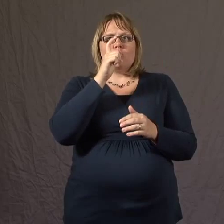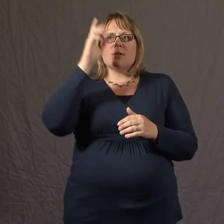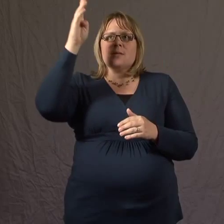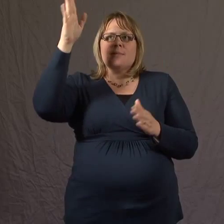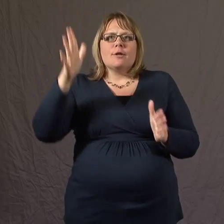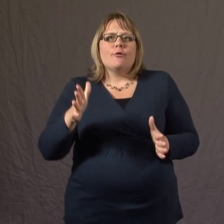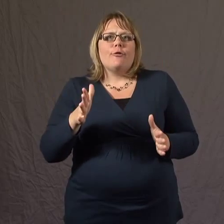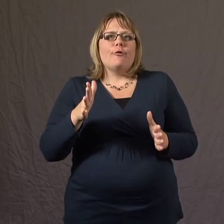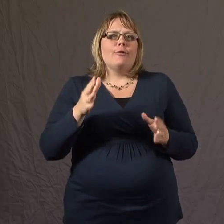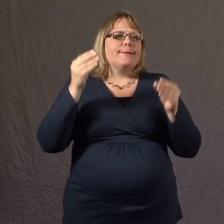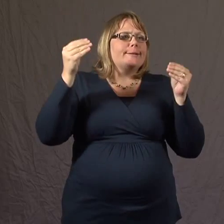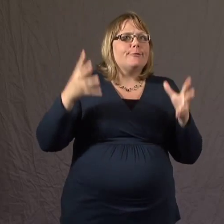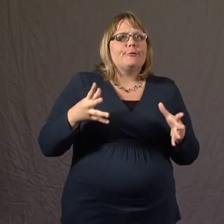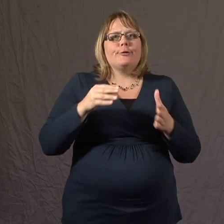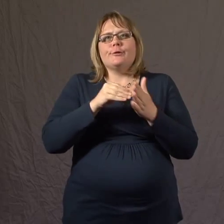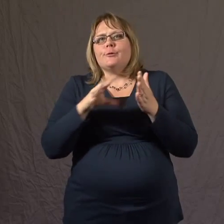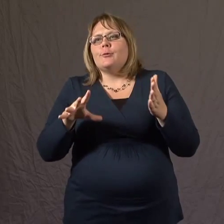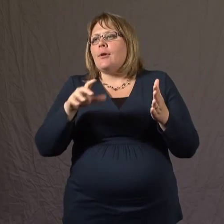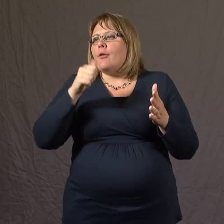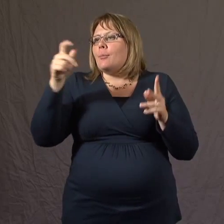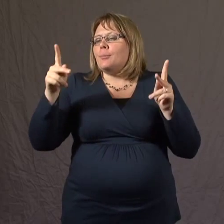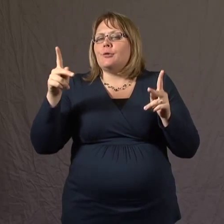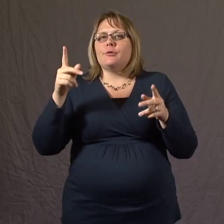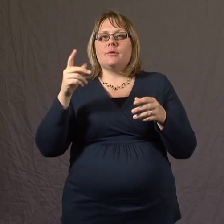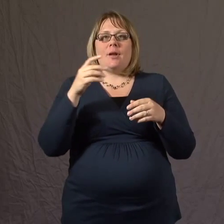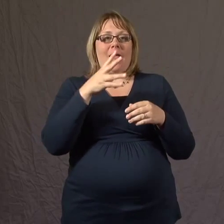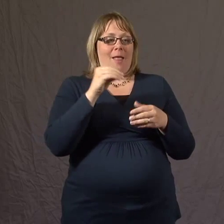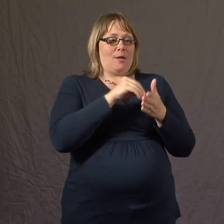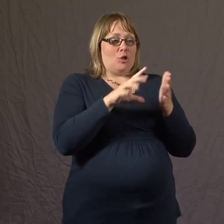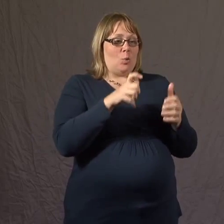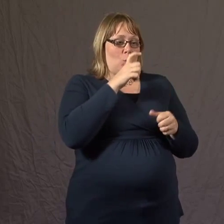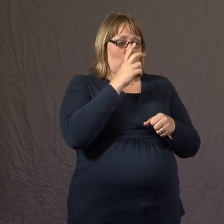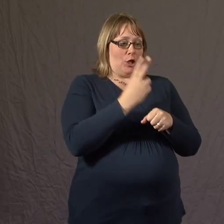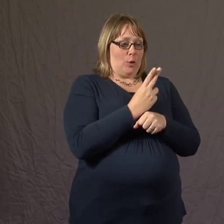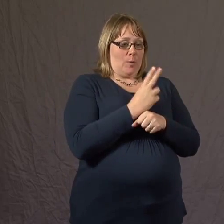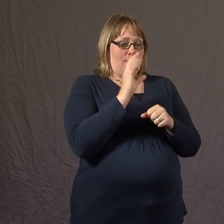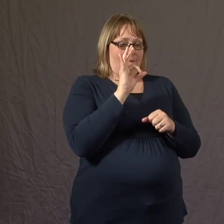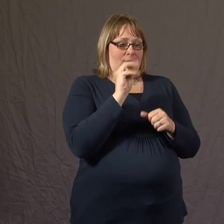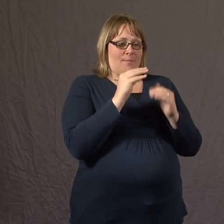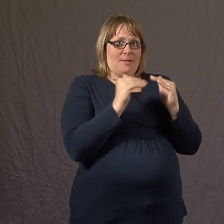the difficulty occurred. Ask all of the people that were involved in the classroom at the